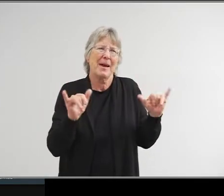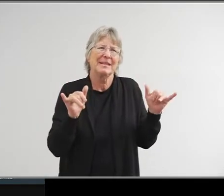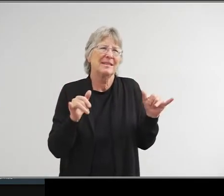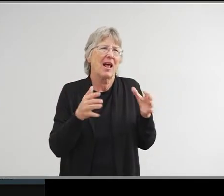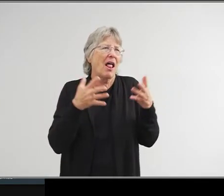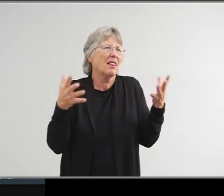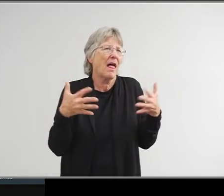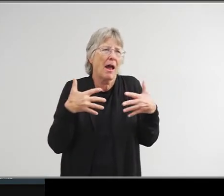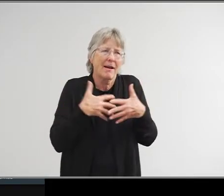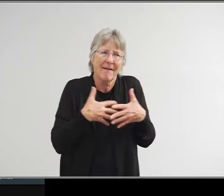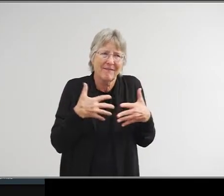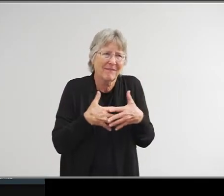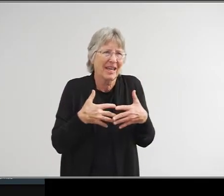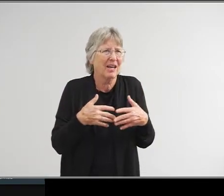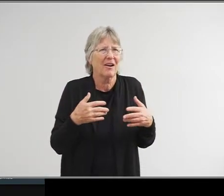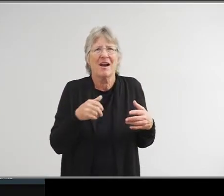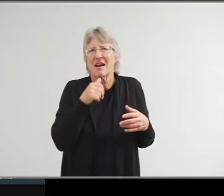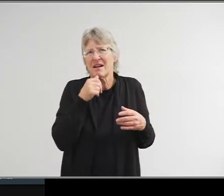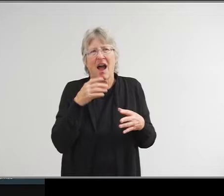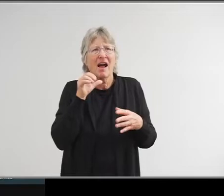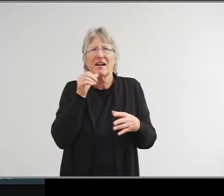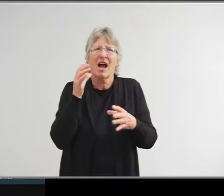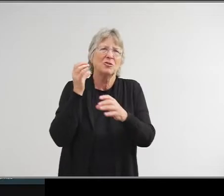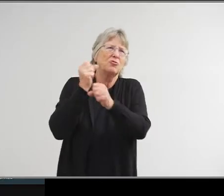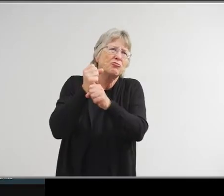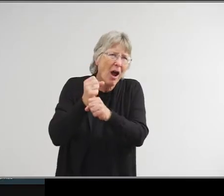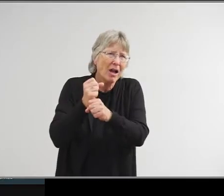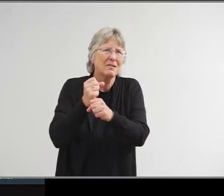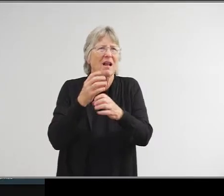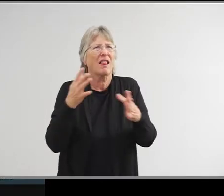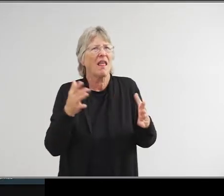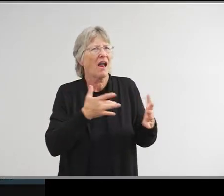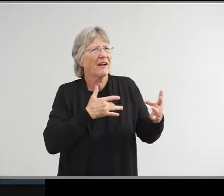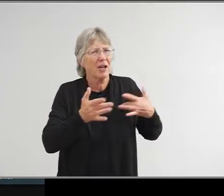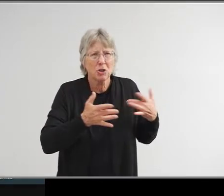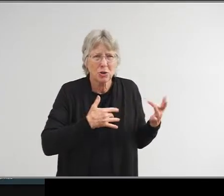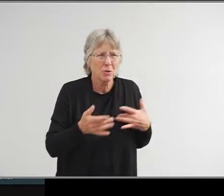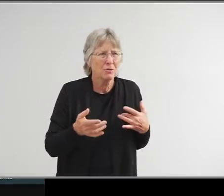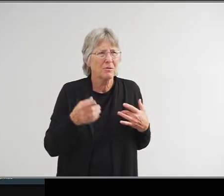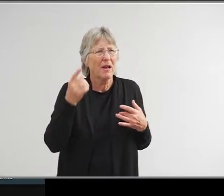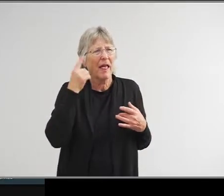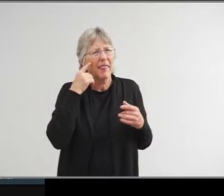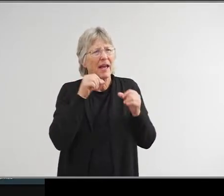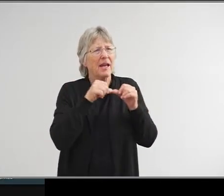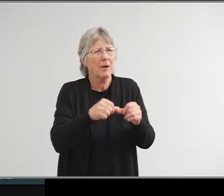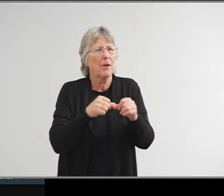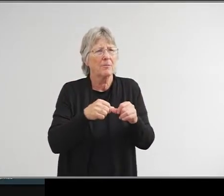a lot of distrust, a lot of concern that I think we should continue to be mindful of.